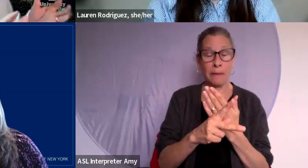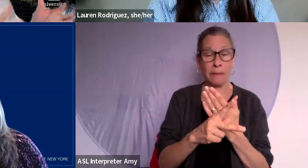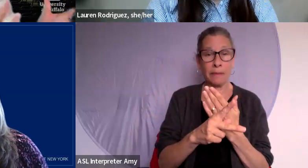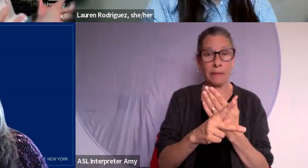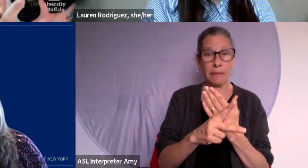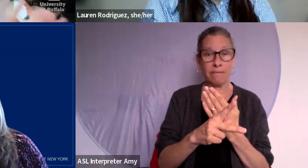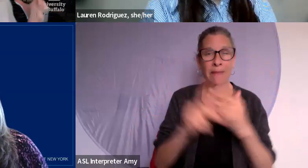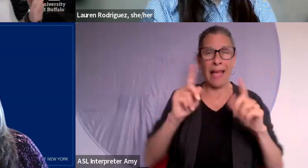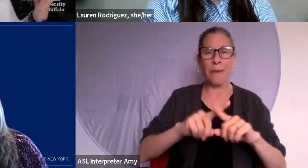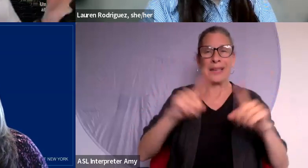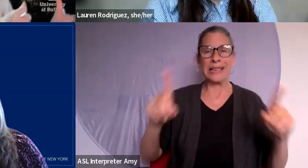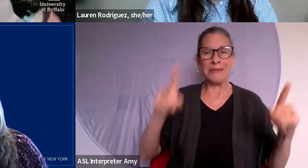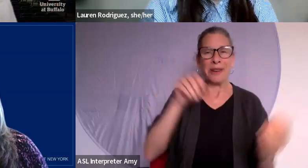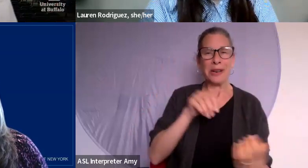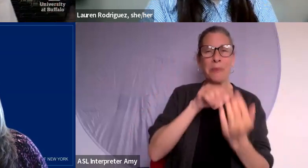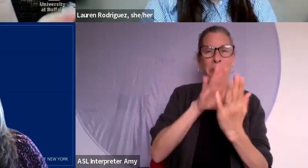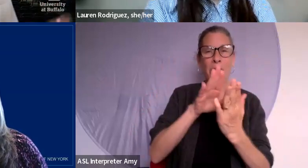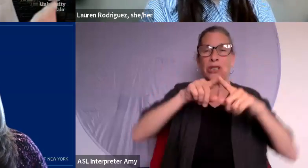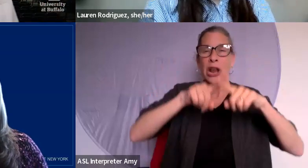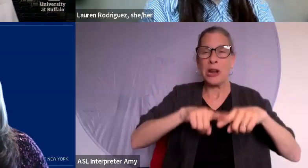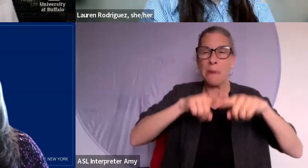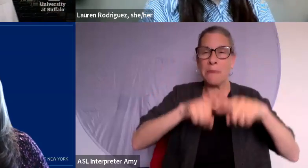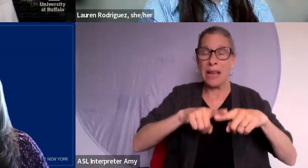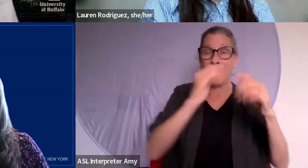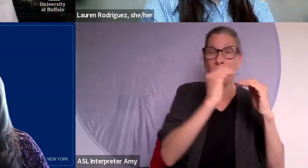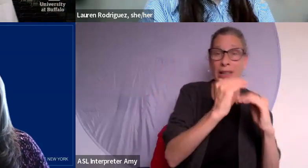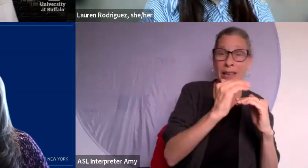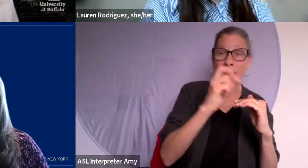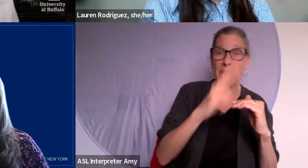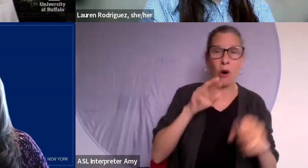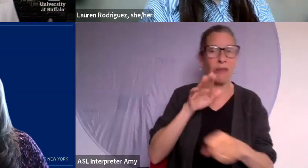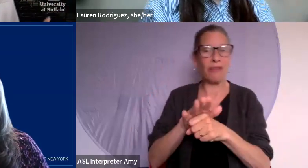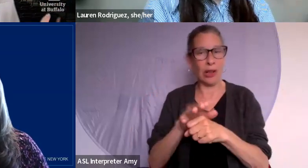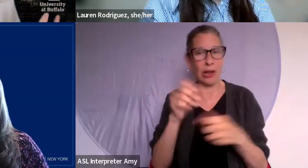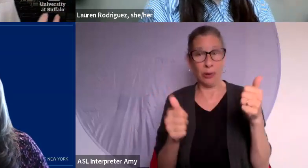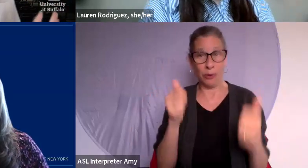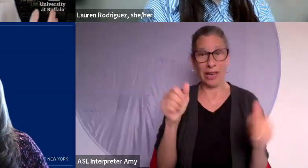different approach depending on whether it's limited or full one